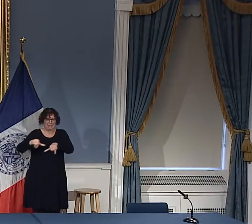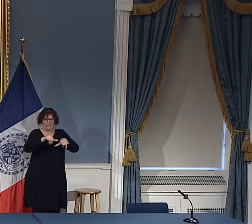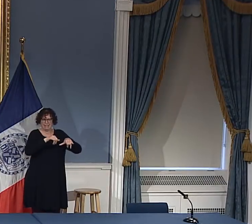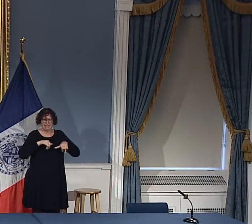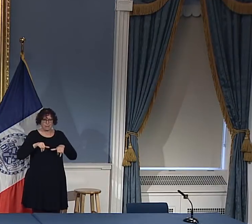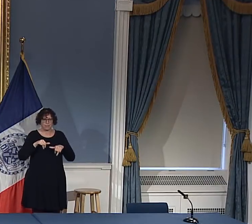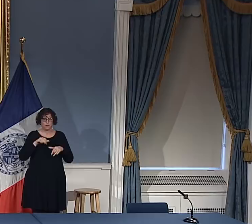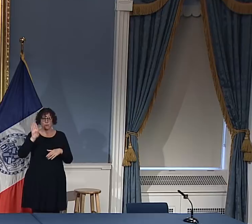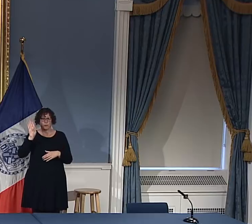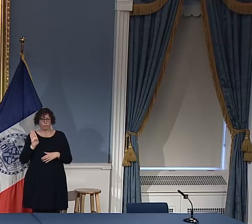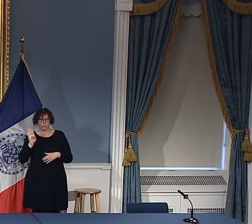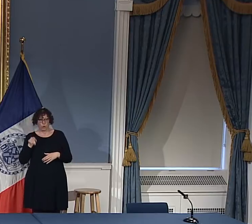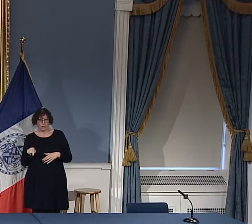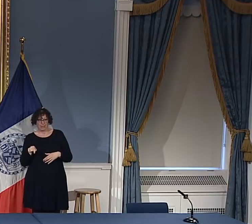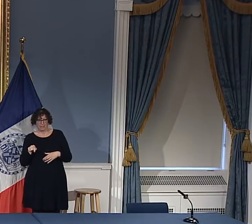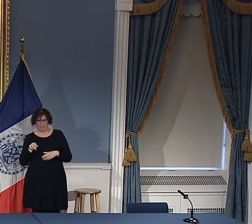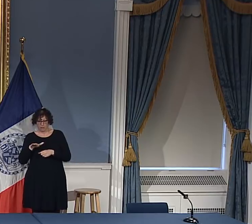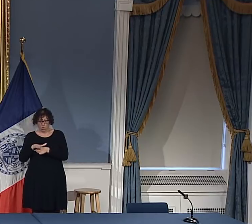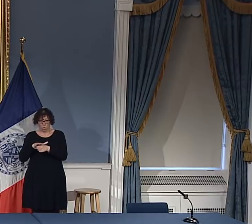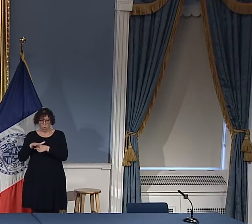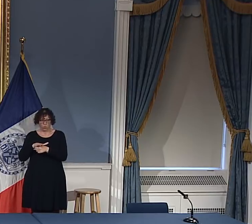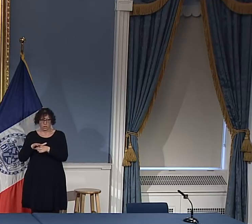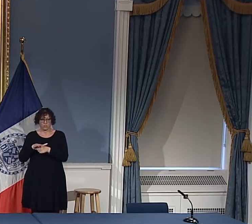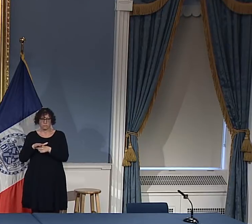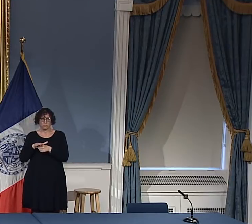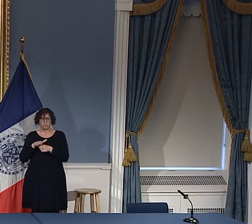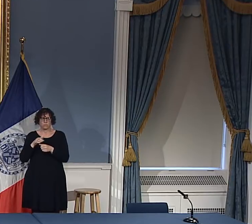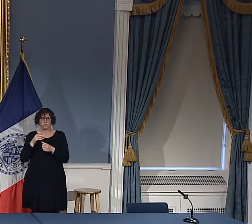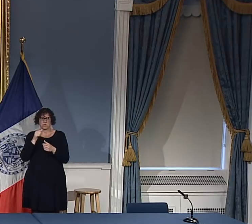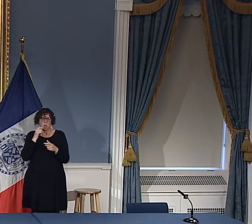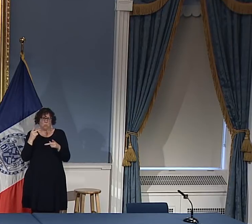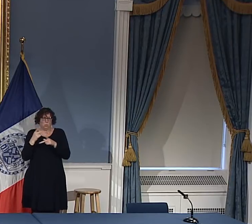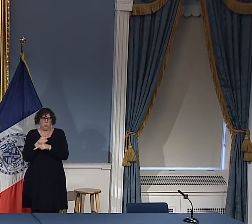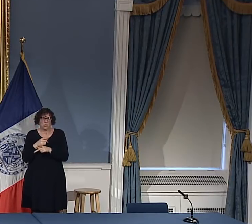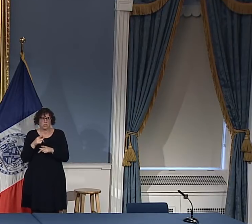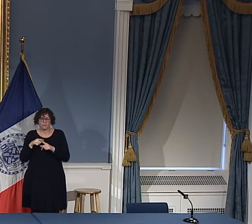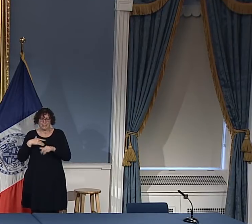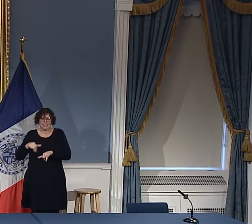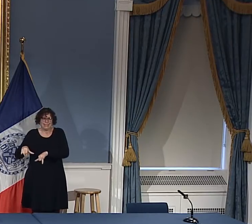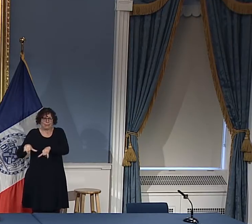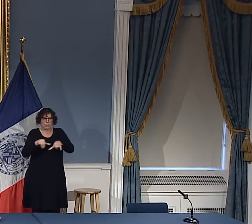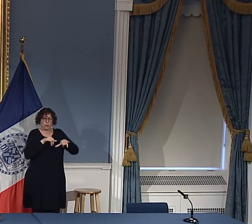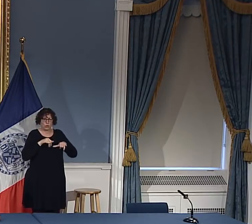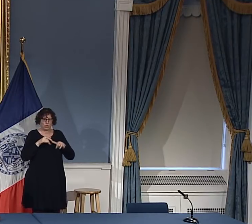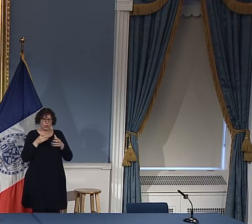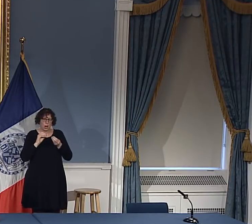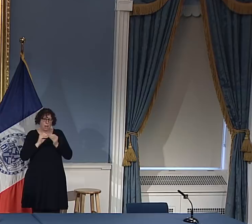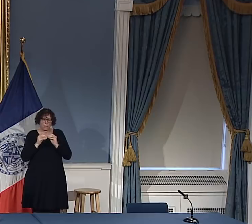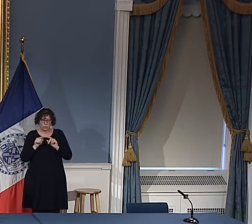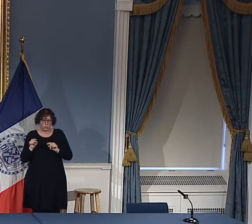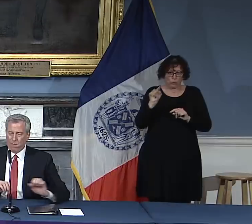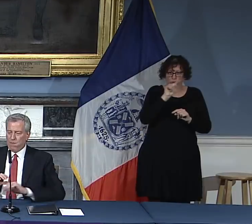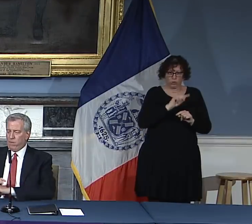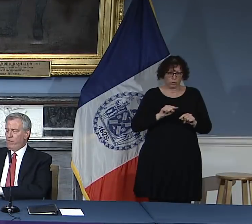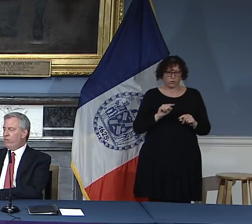EXPLAIN WHY WE REA SIEENG SOME OF THAT CONCERN. ABSOLUTELY. AS YOU SAID -- I WANT TO